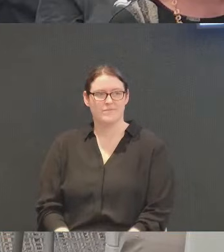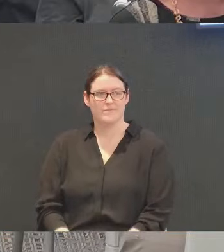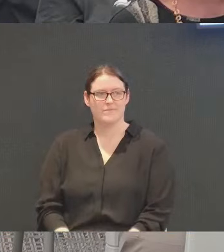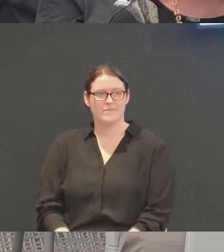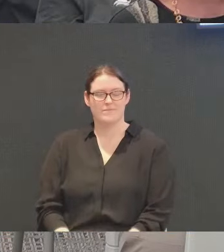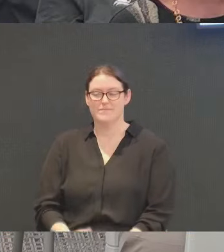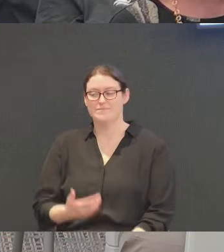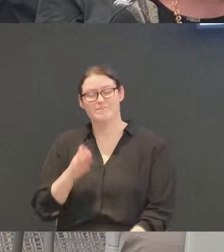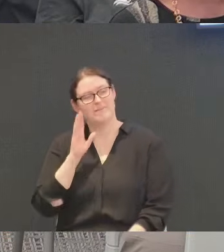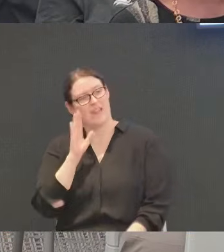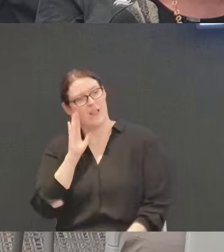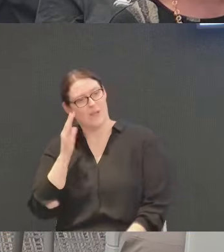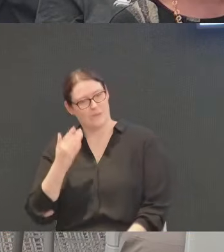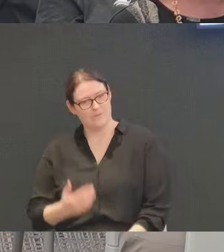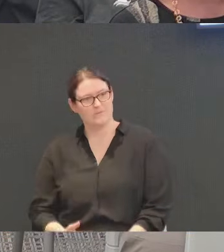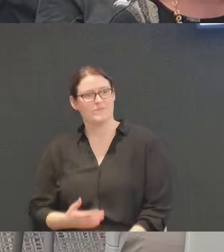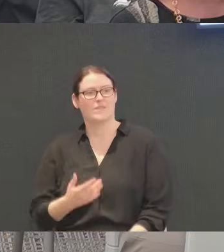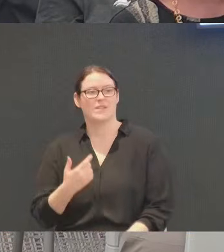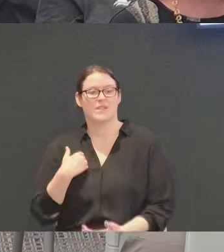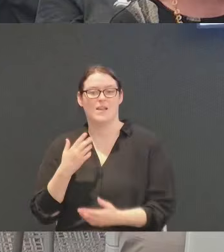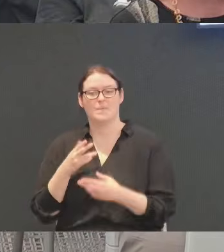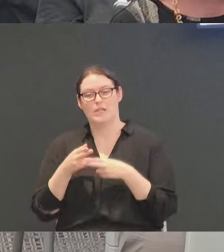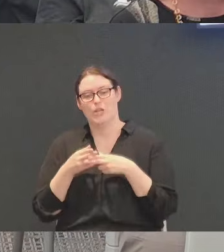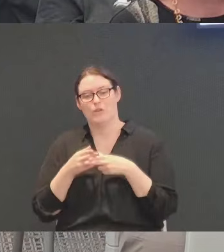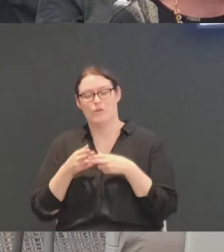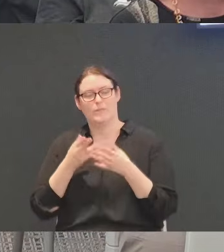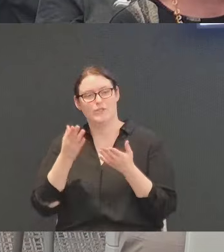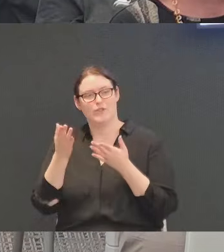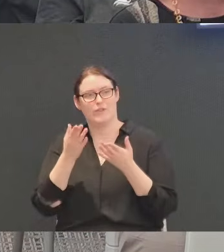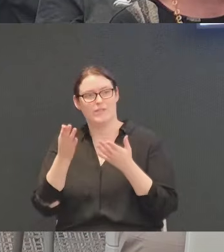My name is Aaron Kendall and I'm the interim services program Director for the Cincinnati